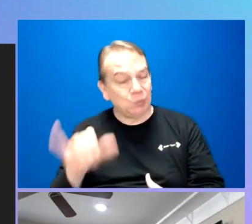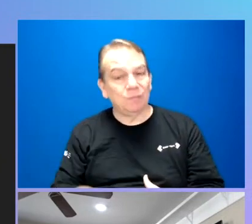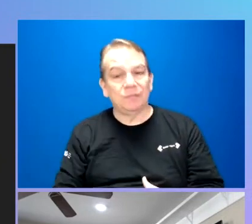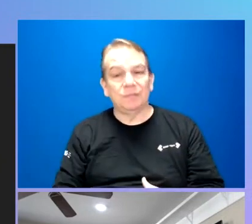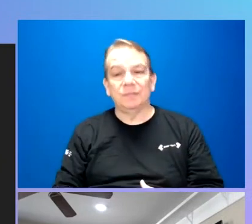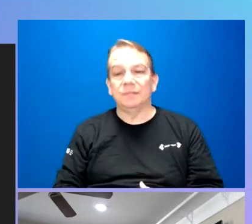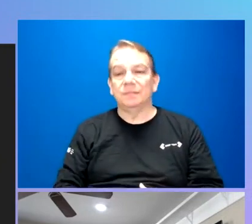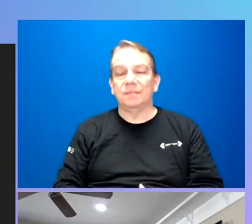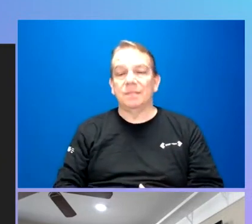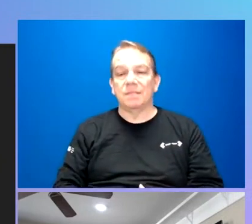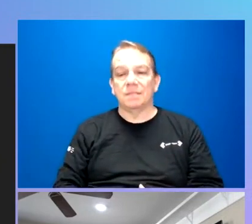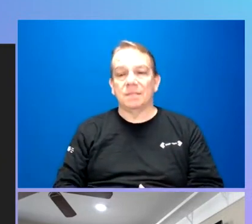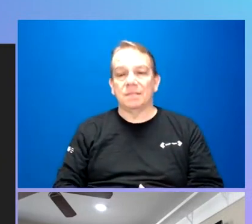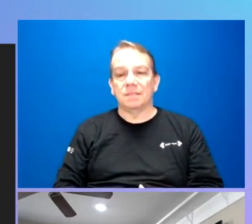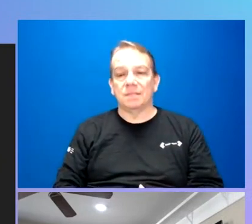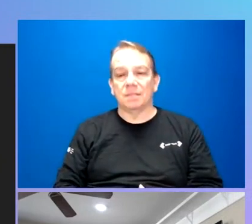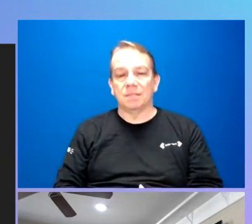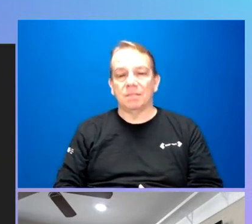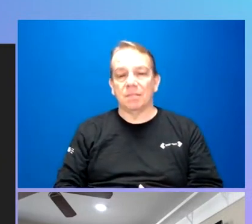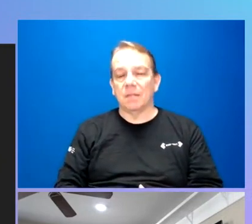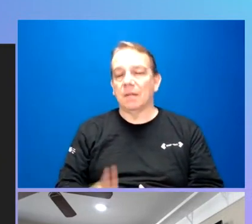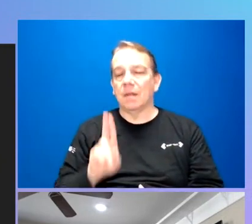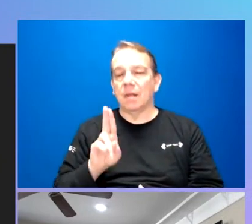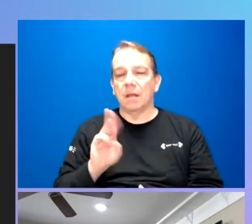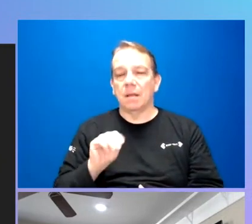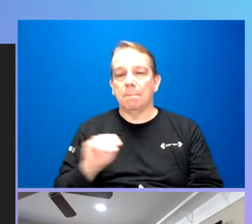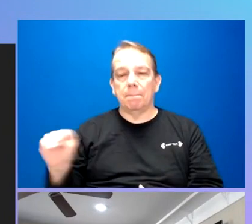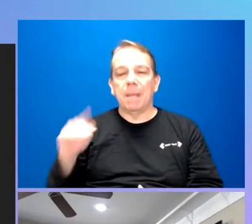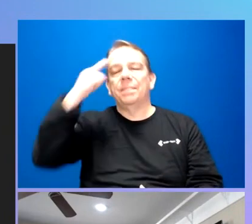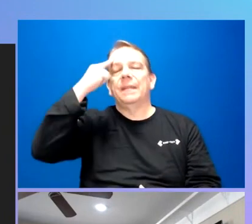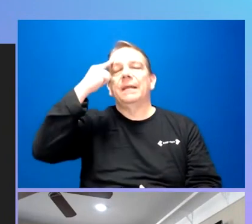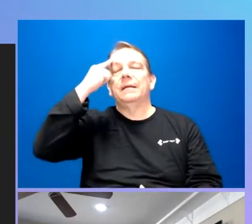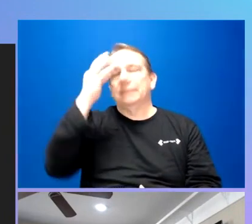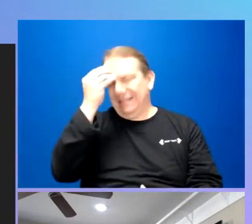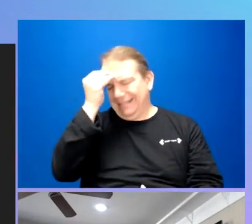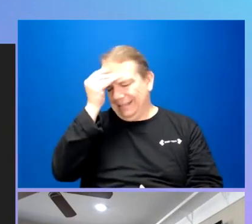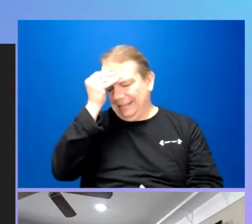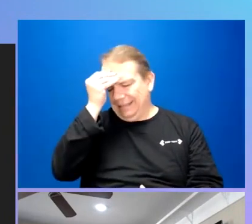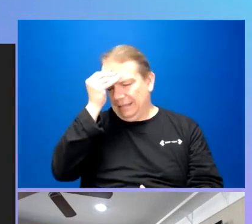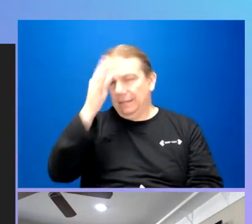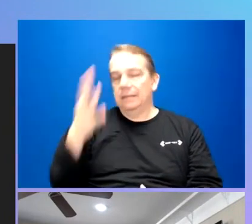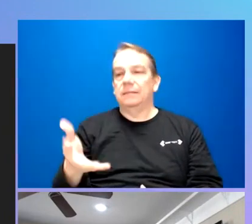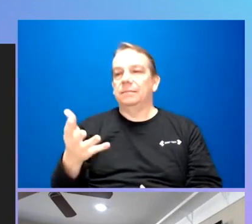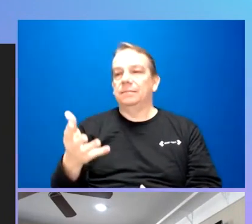to think I'm looking real quick. Um so when you're building your